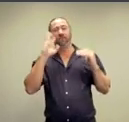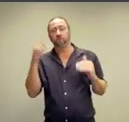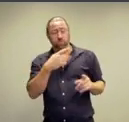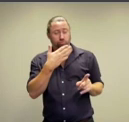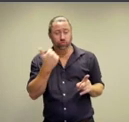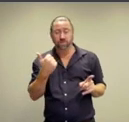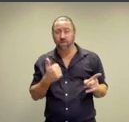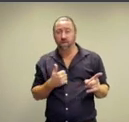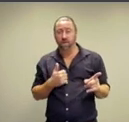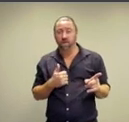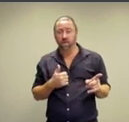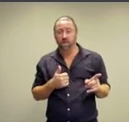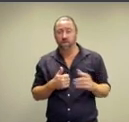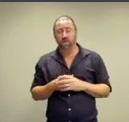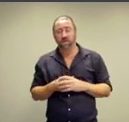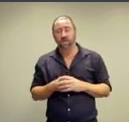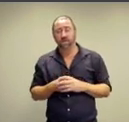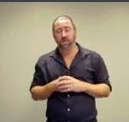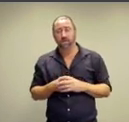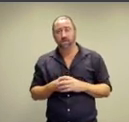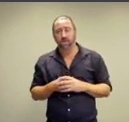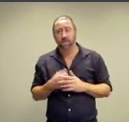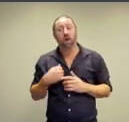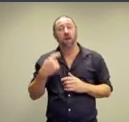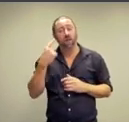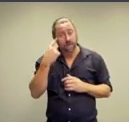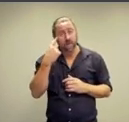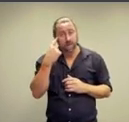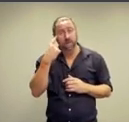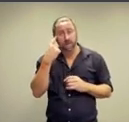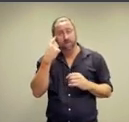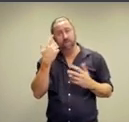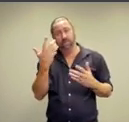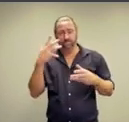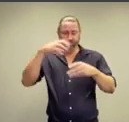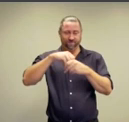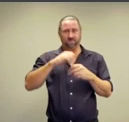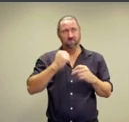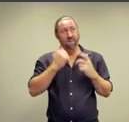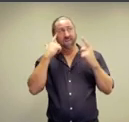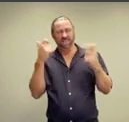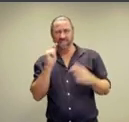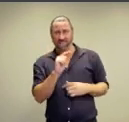that come. Here's another beautiful image that I think embodies this